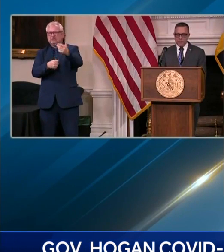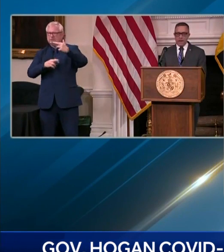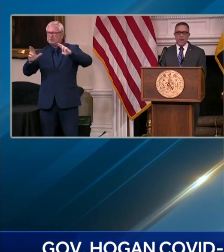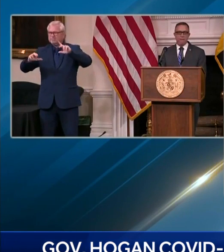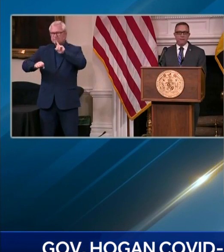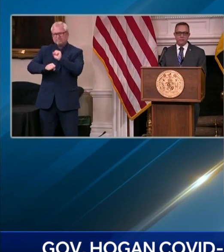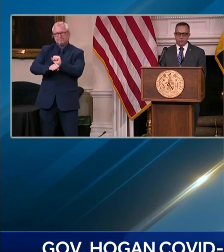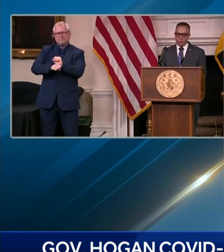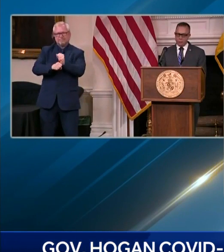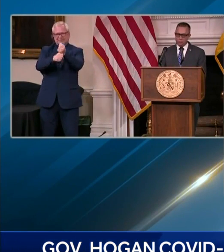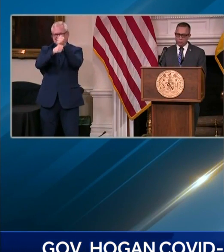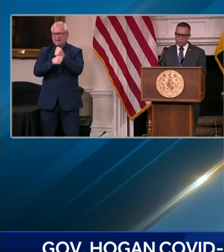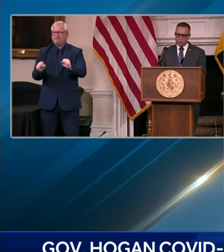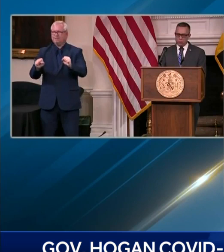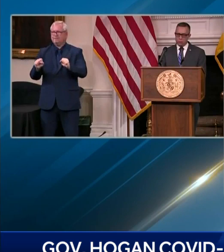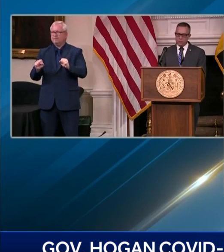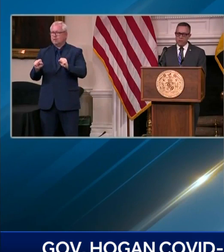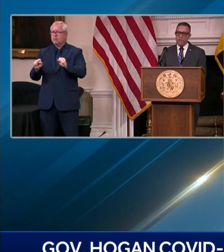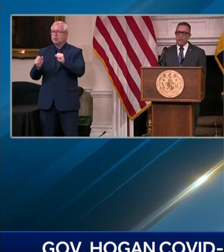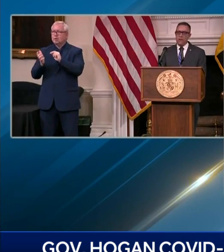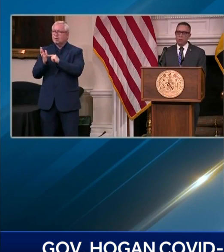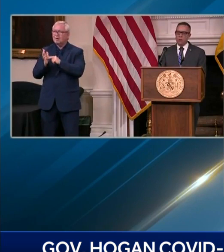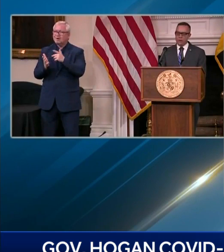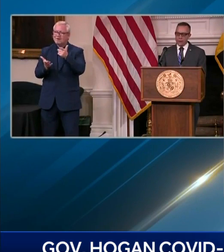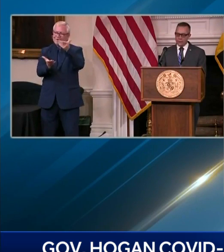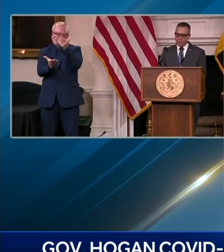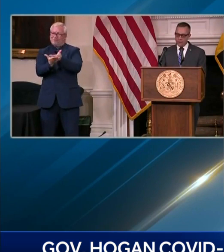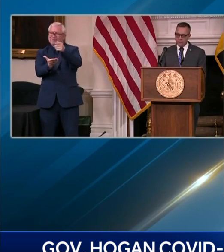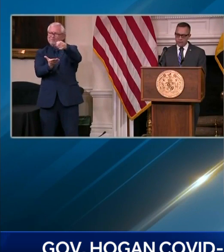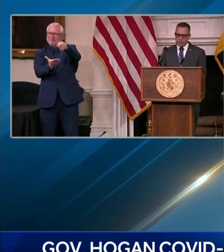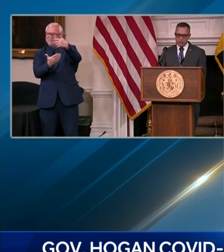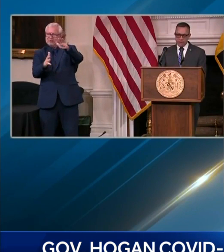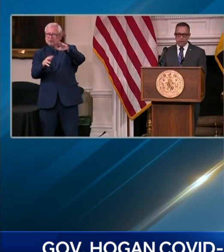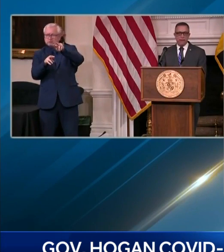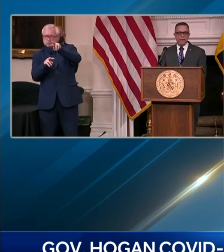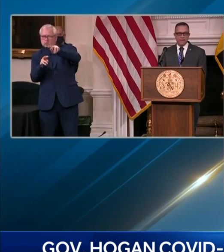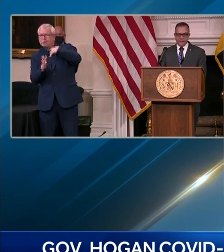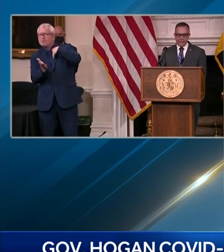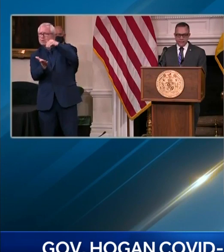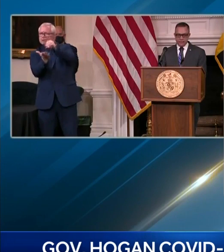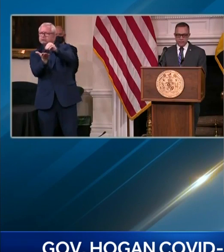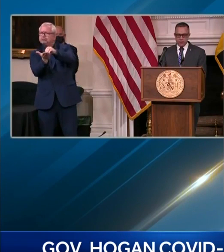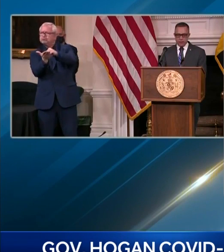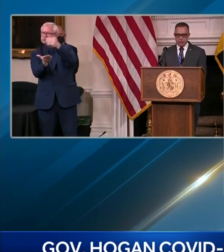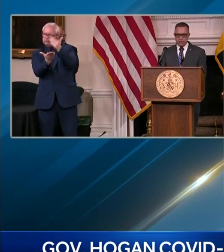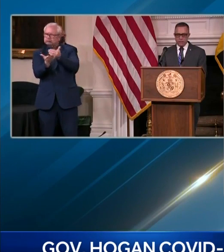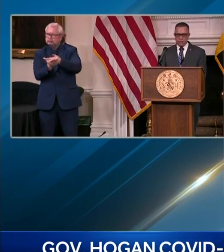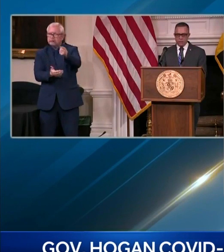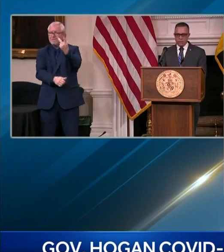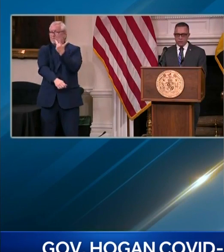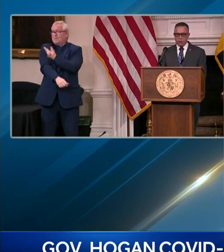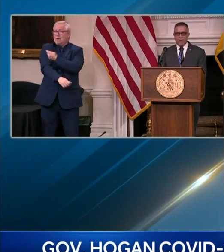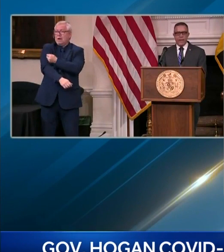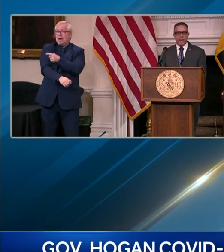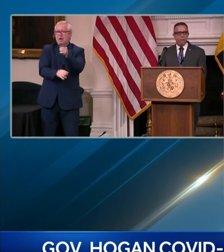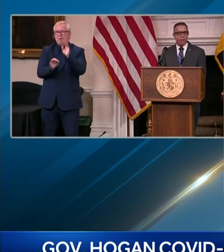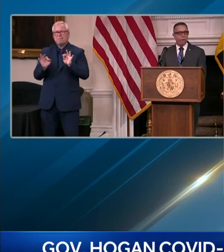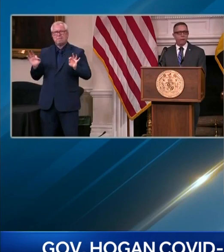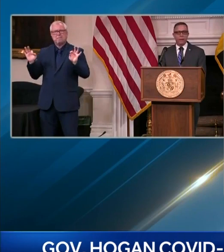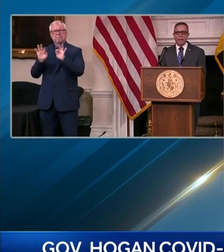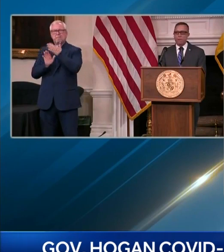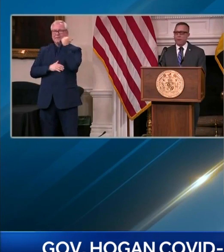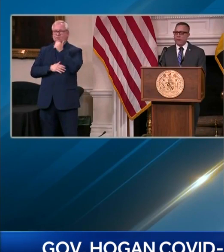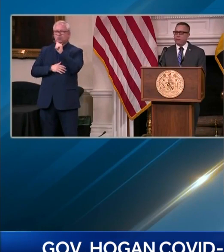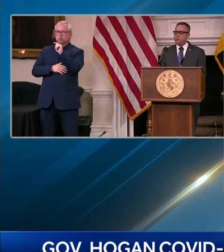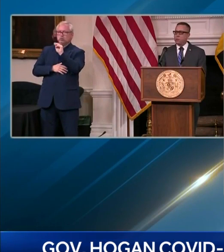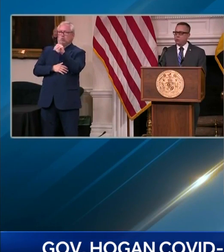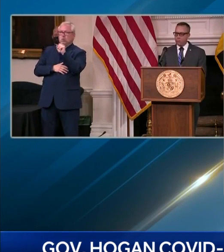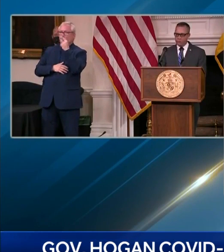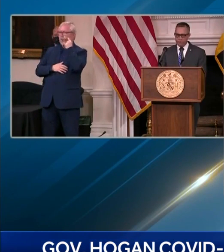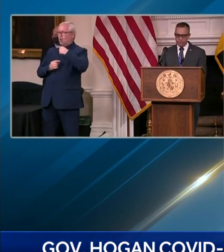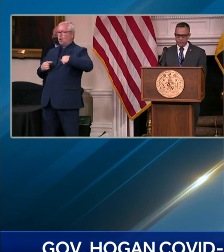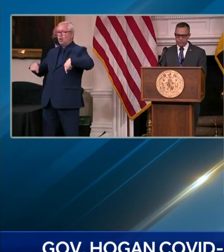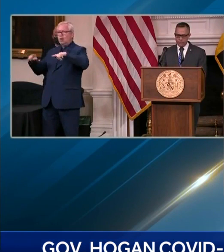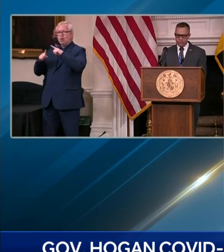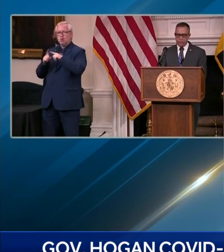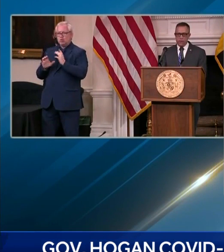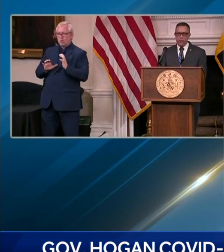I HAVE EVERY CONFIDENCE IN THE PROCESS AND I BELIEVE THAT ITS SAFETY AND EFFICACY WILL BE PROVEN AND WELL DOCUMENTED.